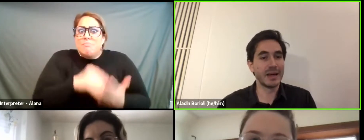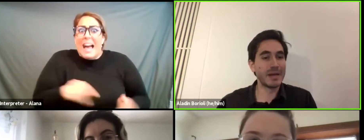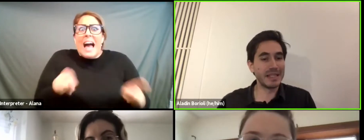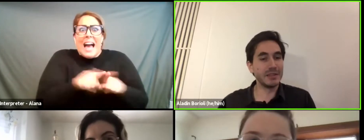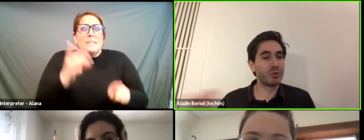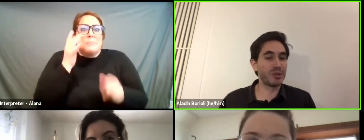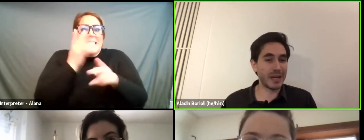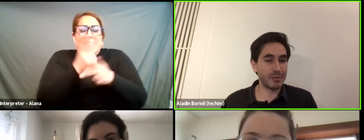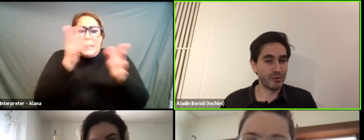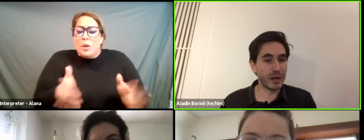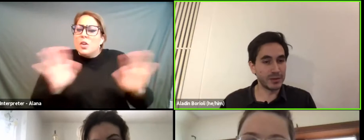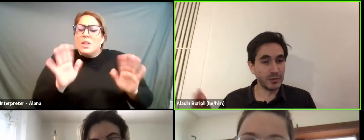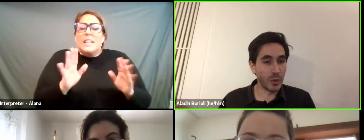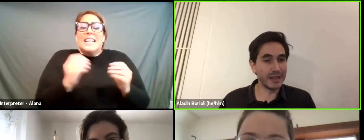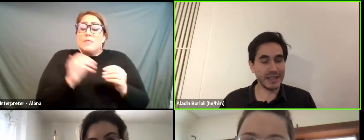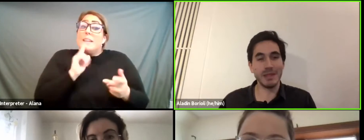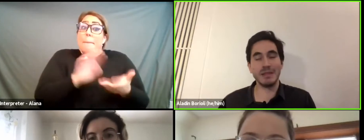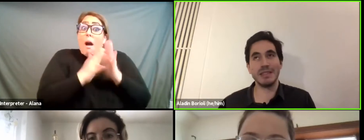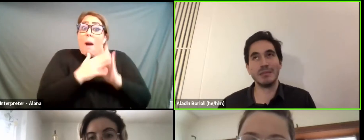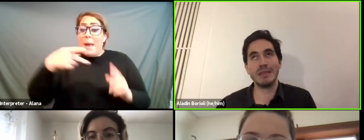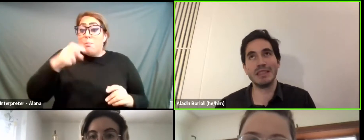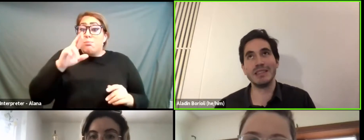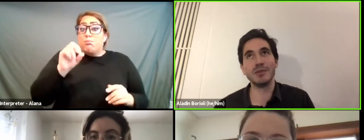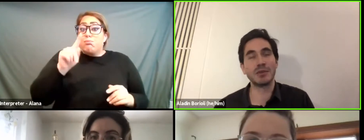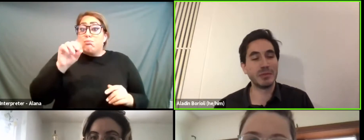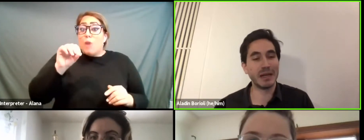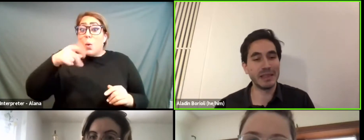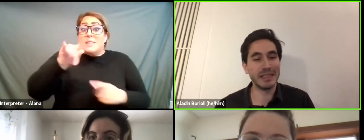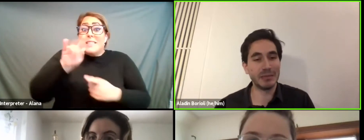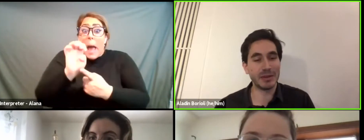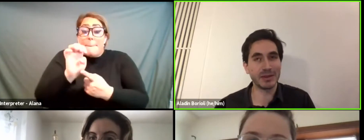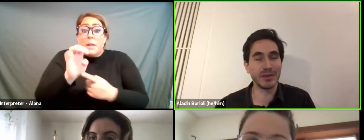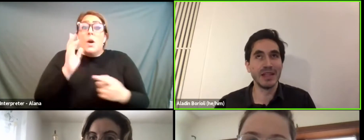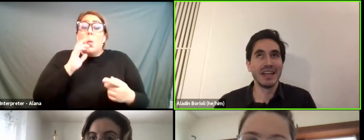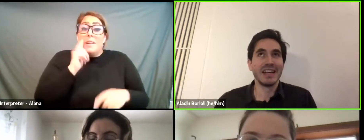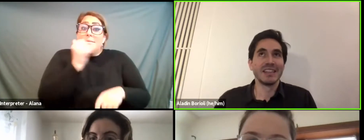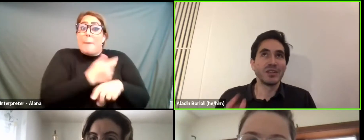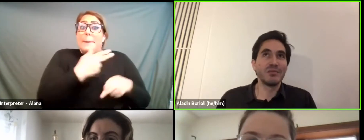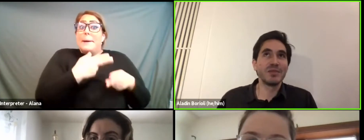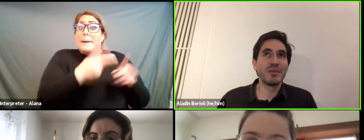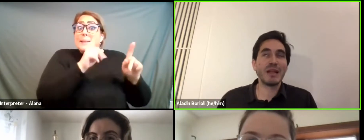basically the prototype of what could one day maybe be used by beekeepers. So the platform